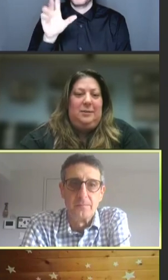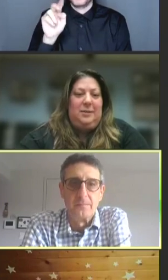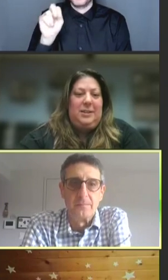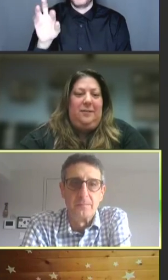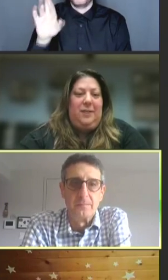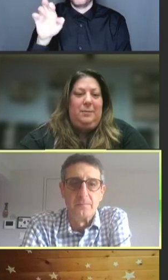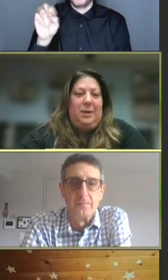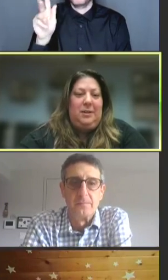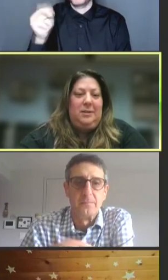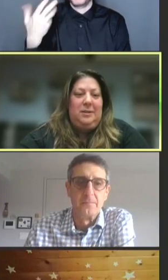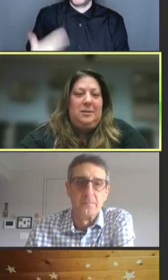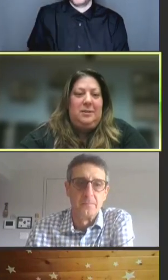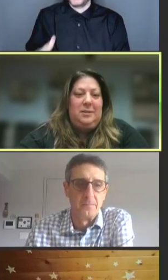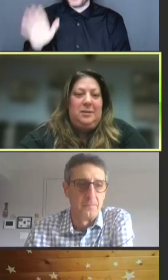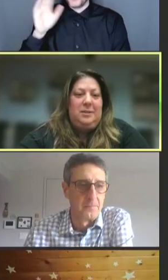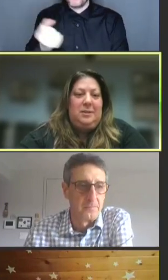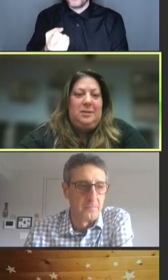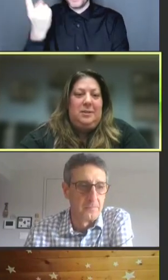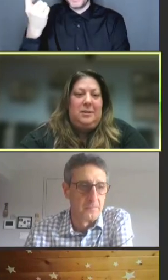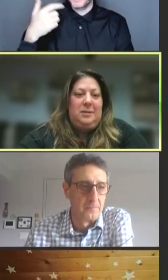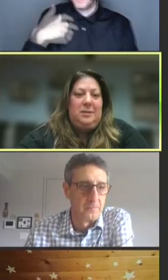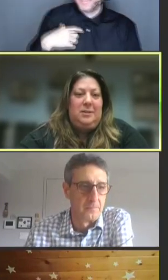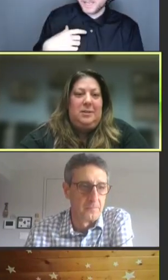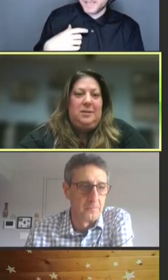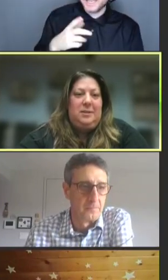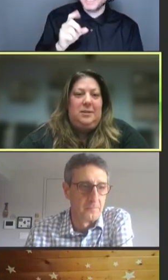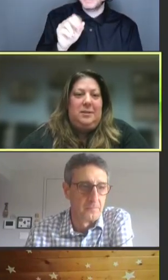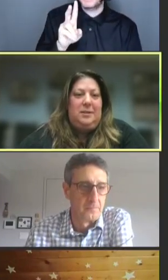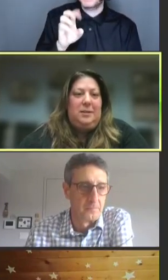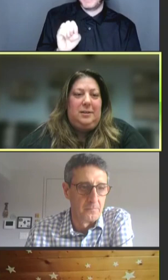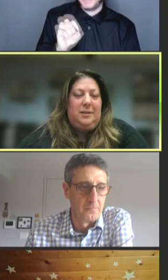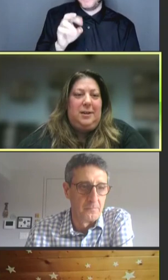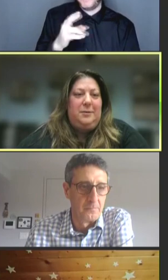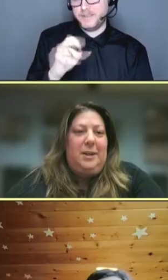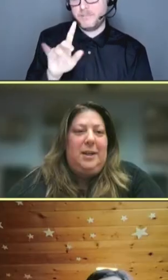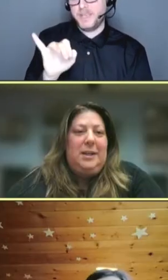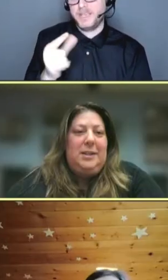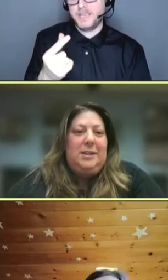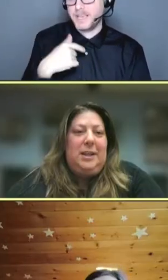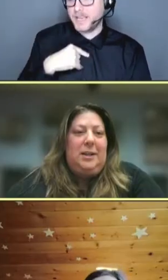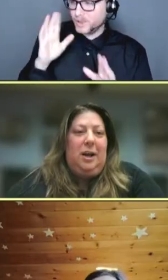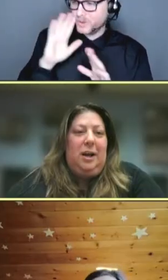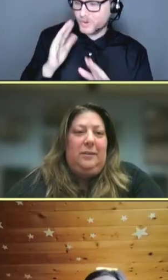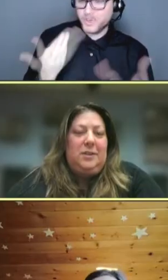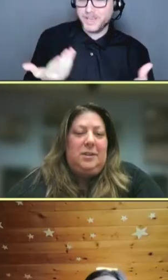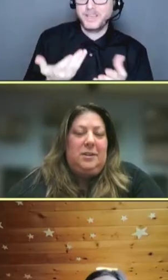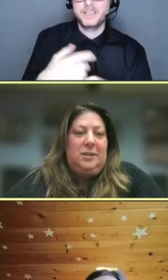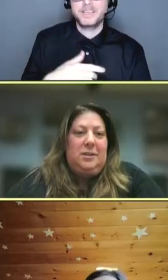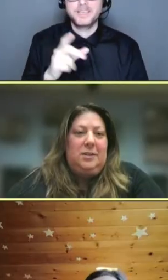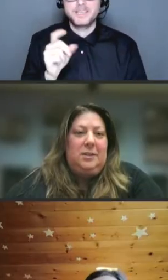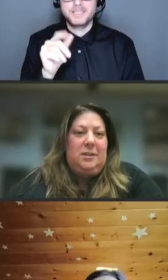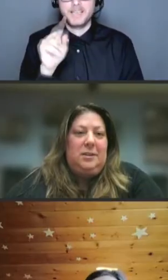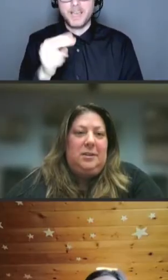Dave Fleming: Hi, Ann. Present. Ann Aikin: Hello. Dan Hoft? Dan Hoft: I'm here.